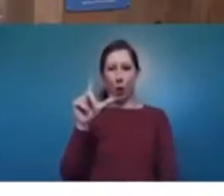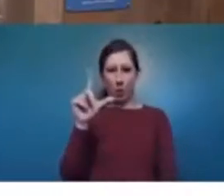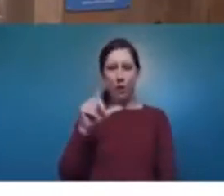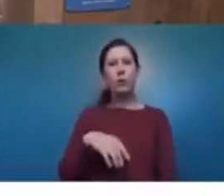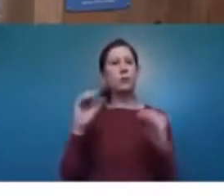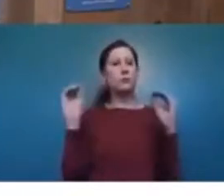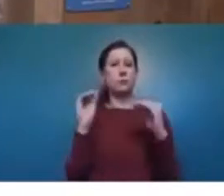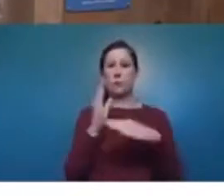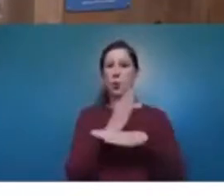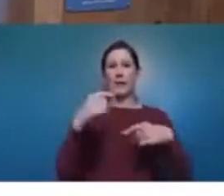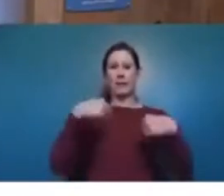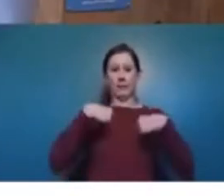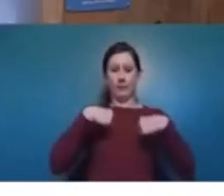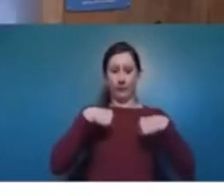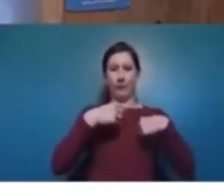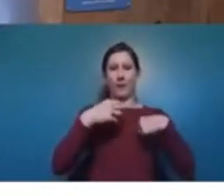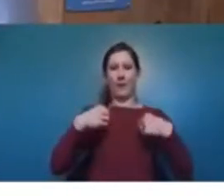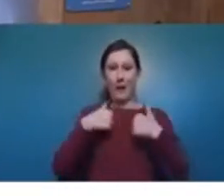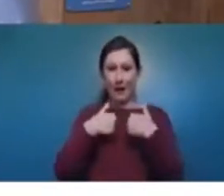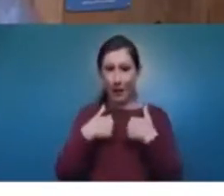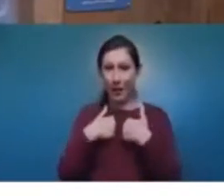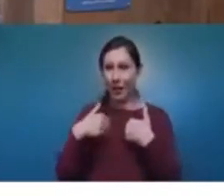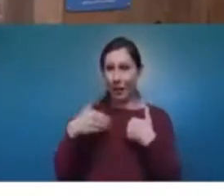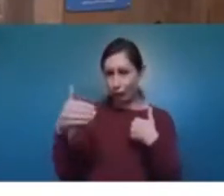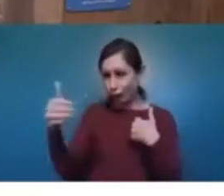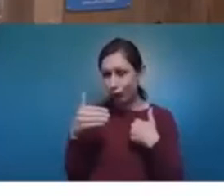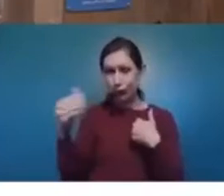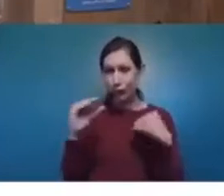between myself and the animals here except for the surface of